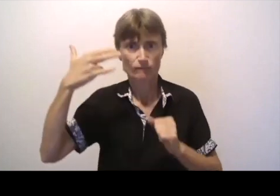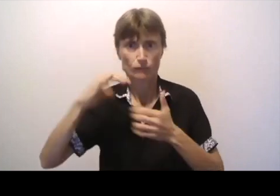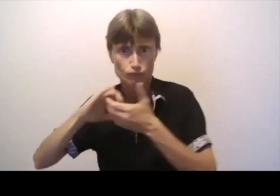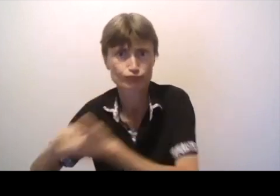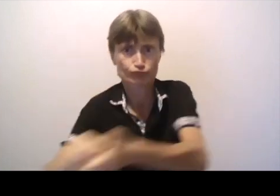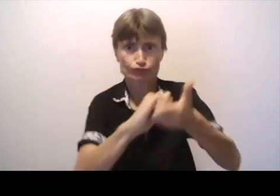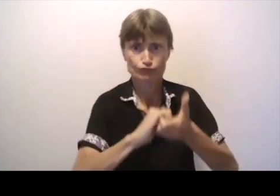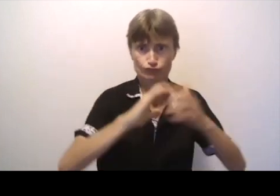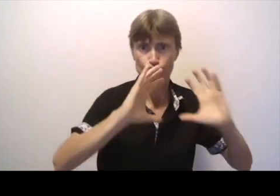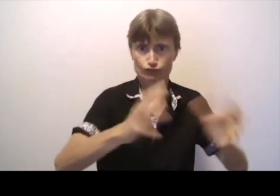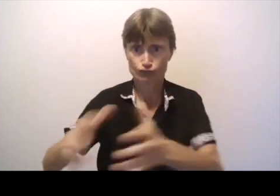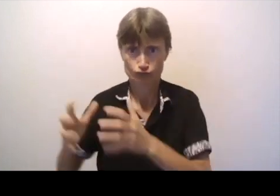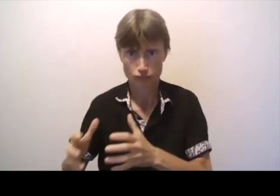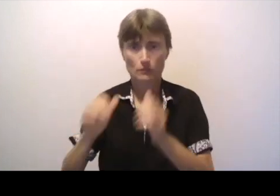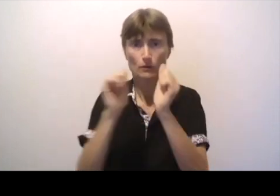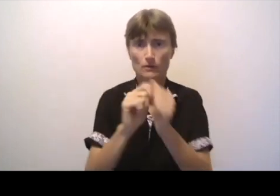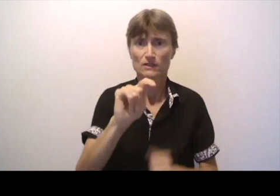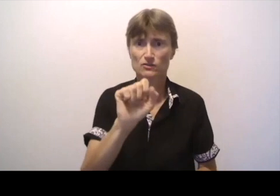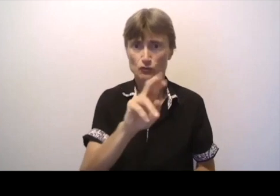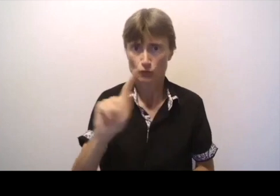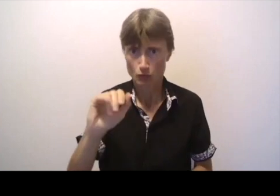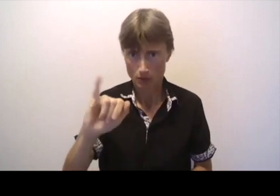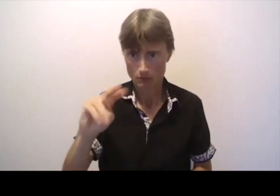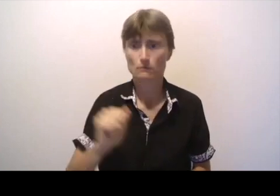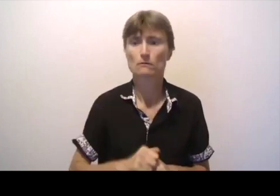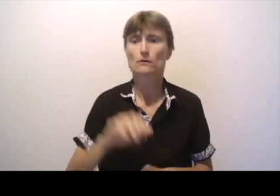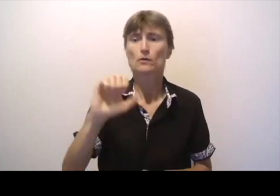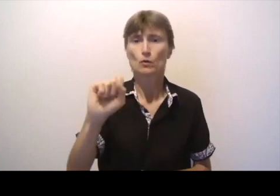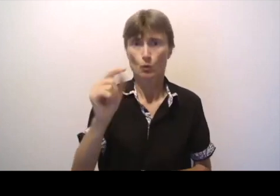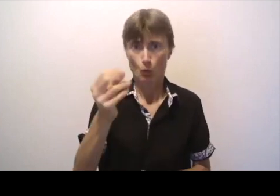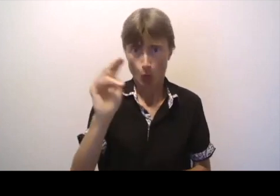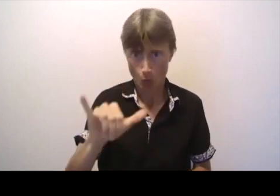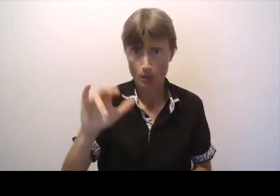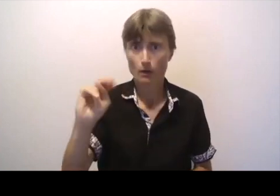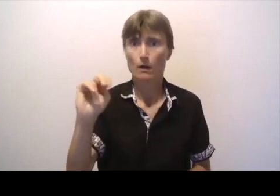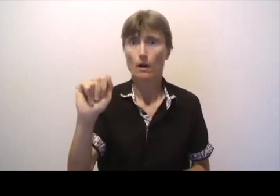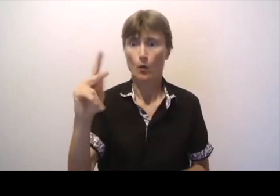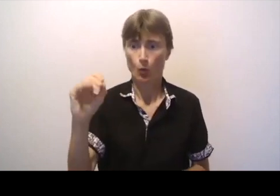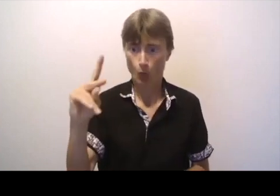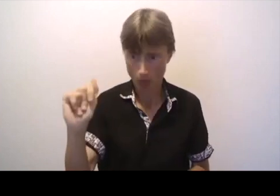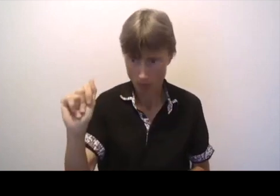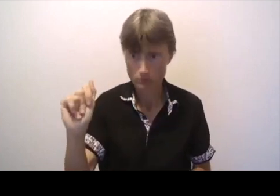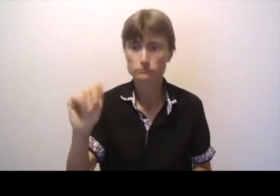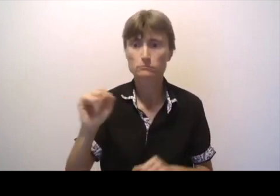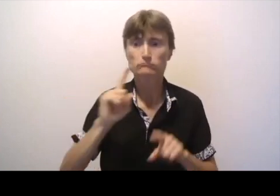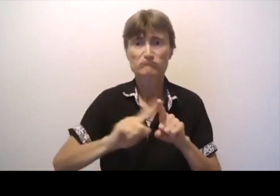well as the Métis Nation Region 3 i encourage you all to reflect upon traditional peoples of the lands and waters on